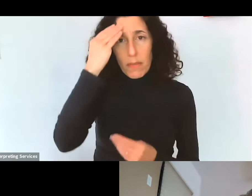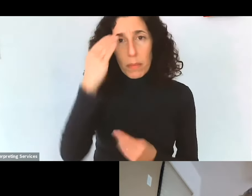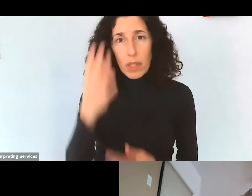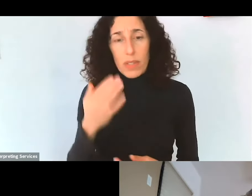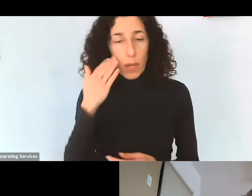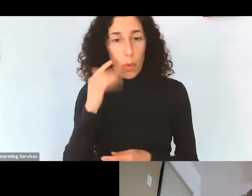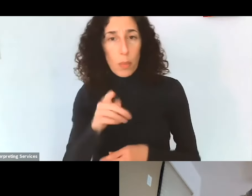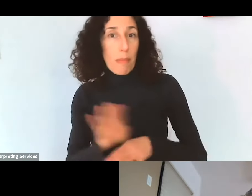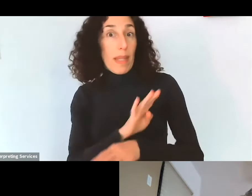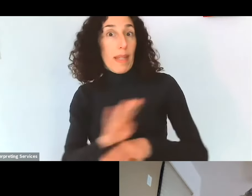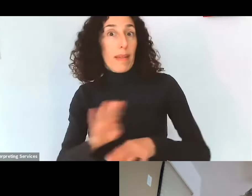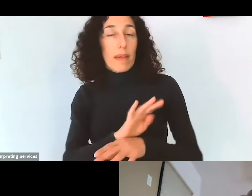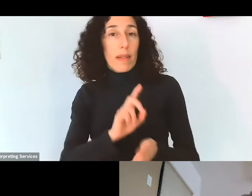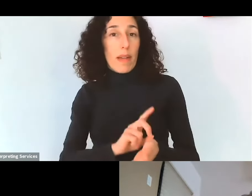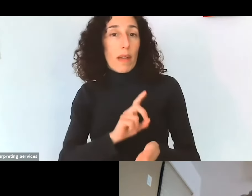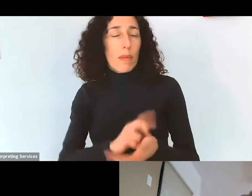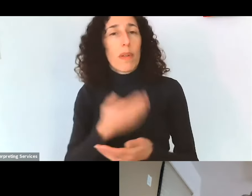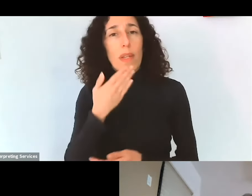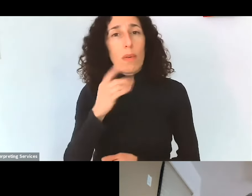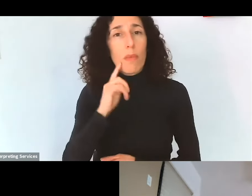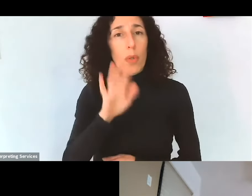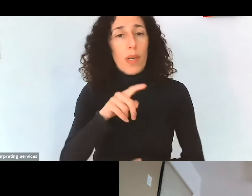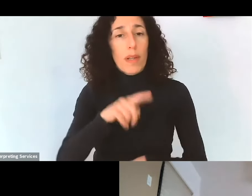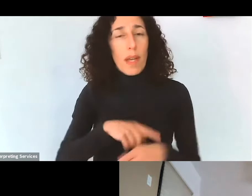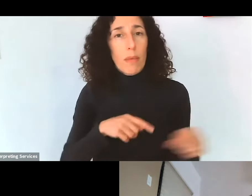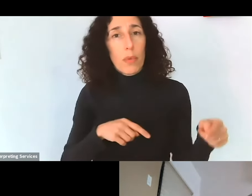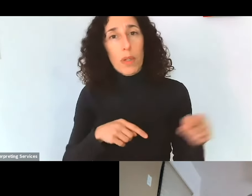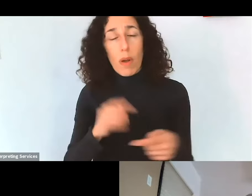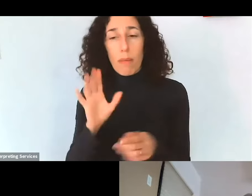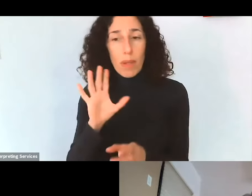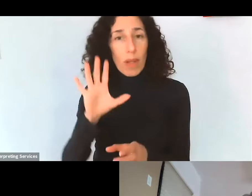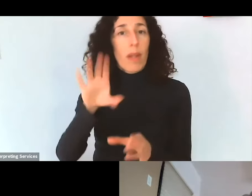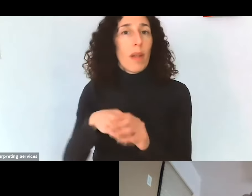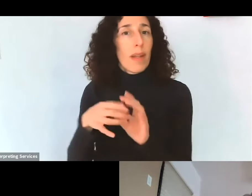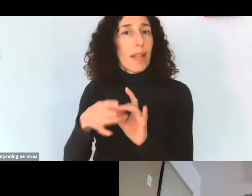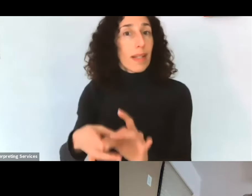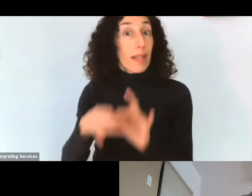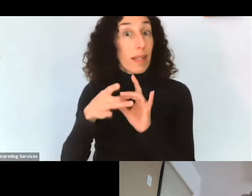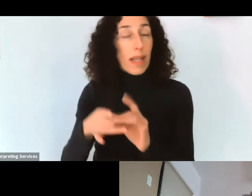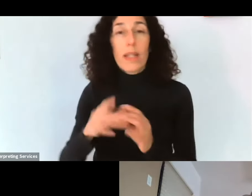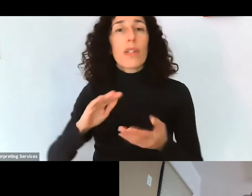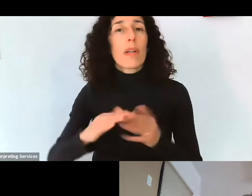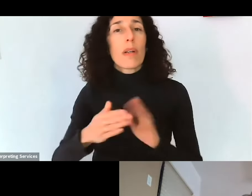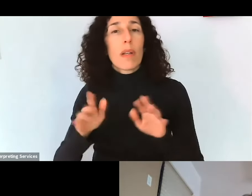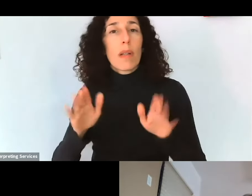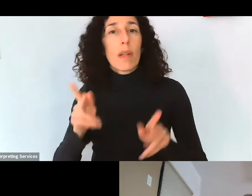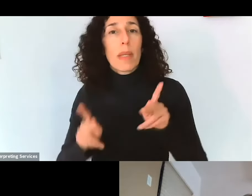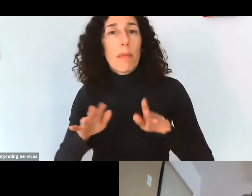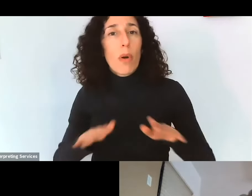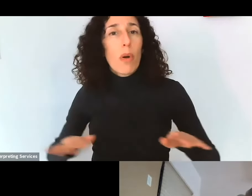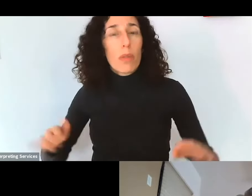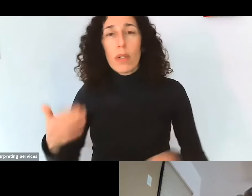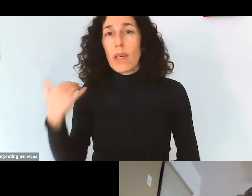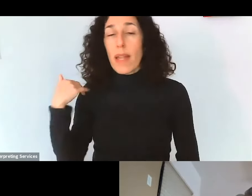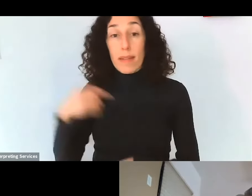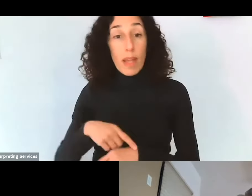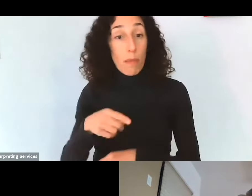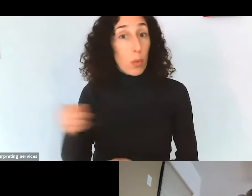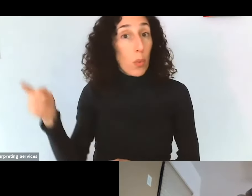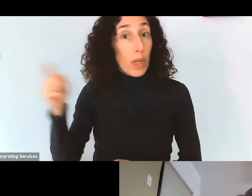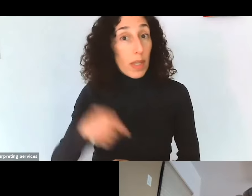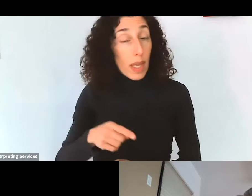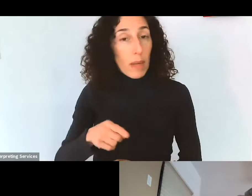Now, it is my absolute pleasure to bring you to the main event and introduce the assistant commissioner of the Department of Health and Mental Hygiene. Dr. Ige. From everyone at MOPD thank you once again for taking the time out of your busy schedule to share the information and hold a decision and really engage the disability community in the way that they need to. Because you are clear, direct, last time. And that opened an honest conversation, really got some good feedback.